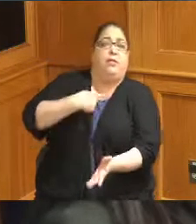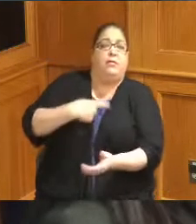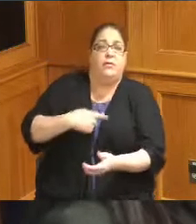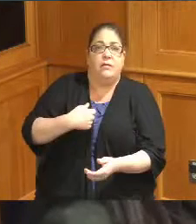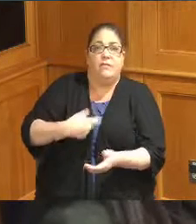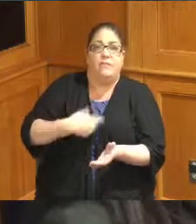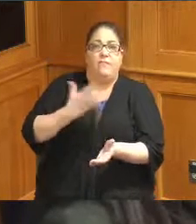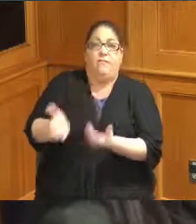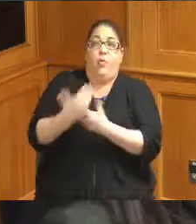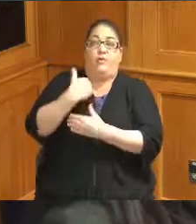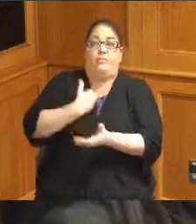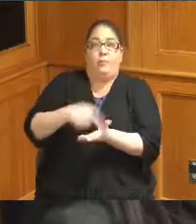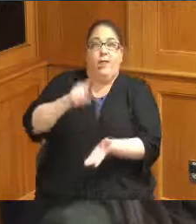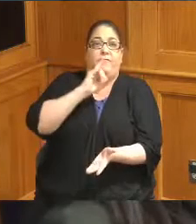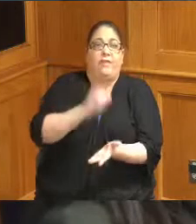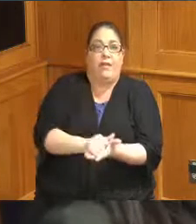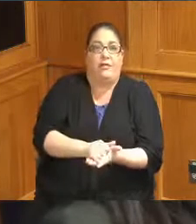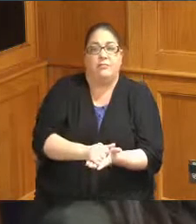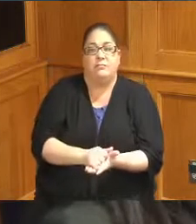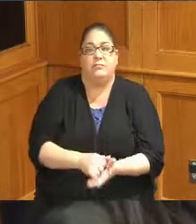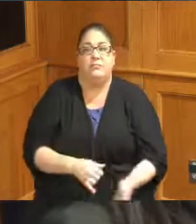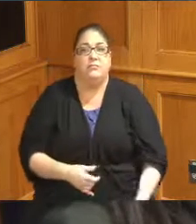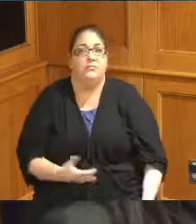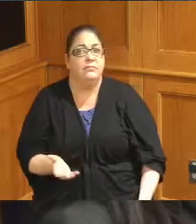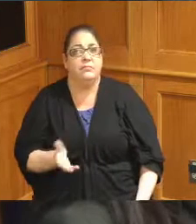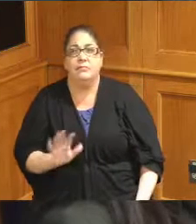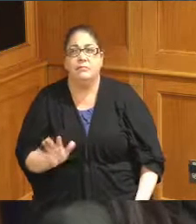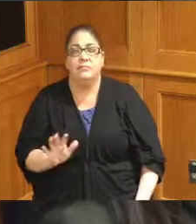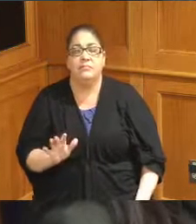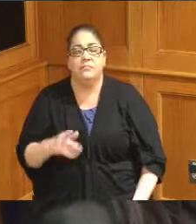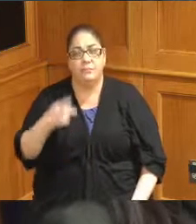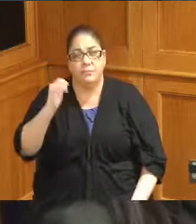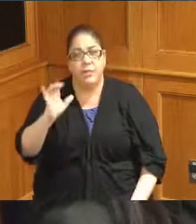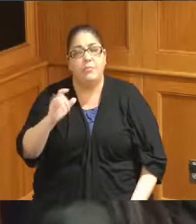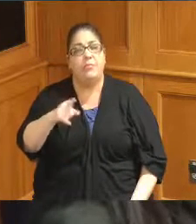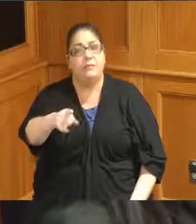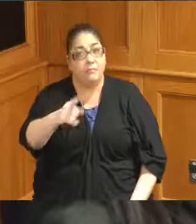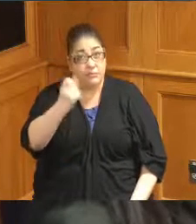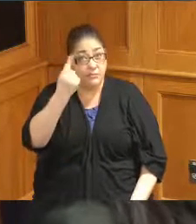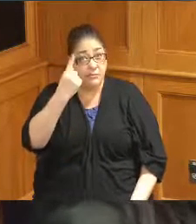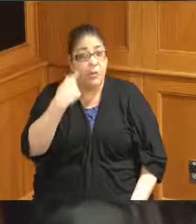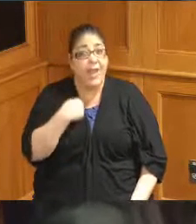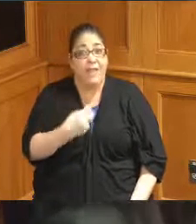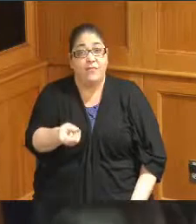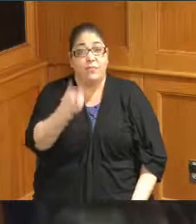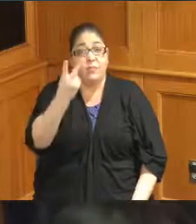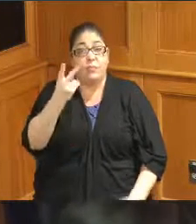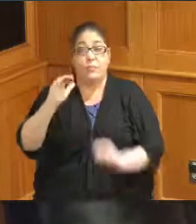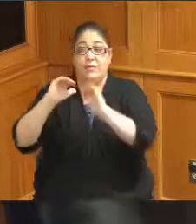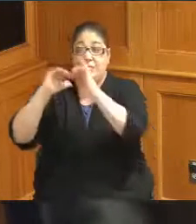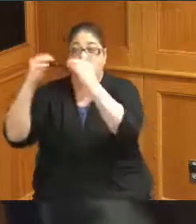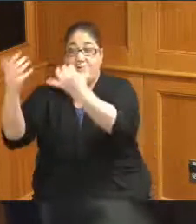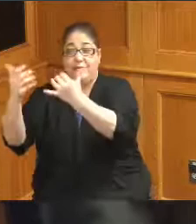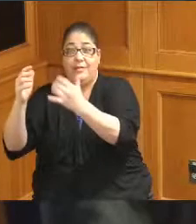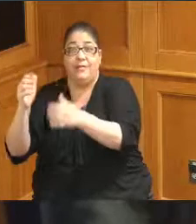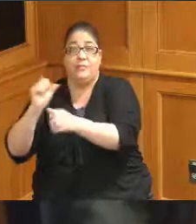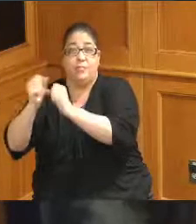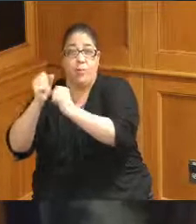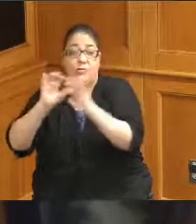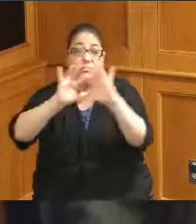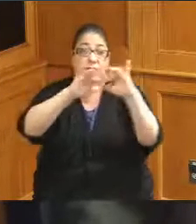and I want to remind the public that we also have a stadium two stadiums that we own and one Stadium